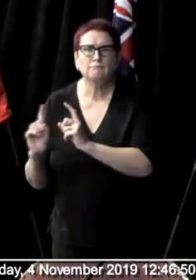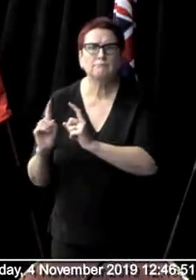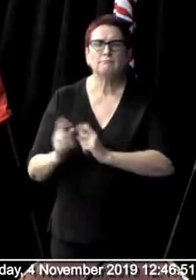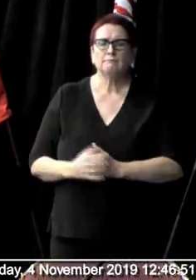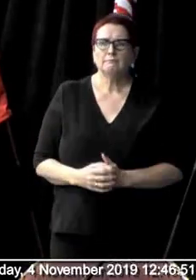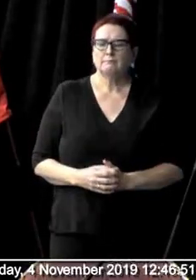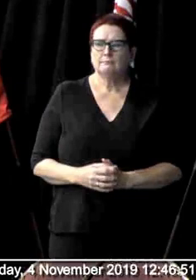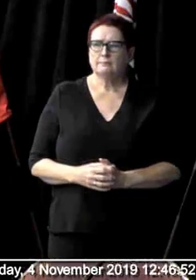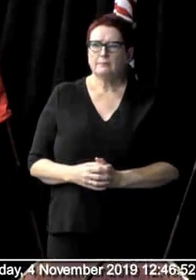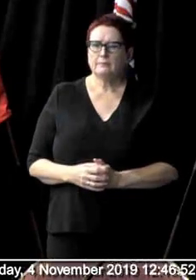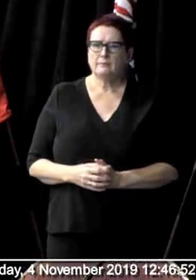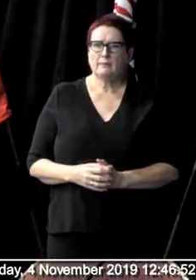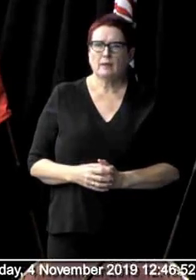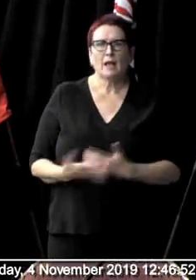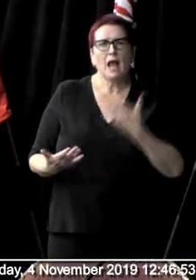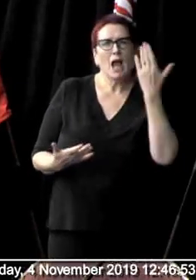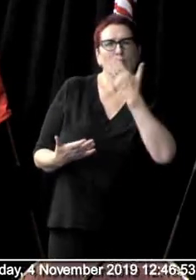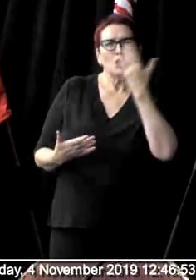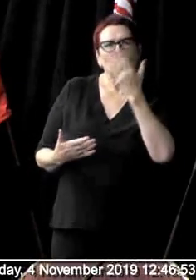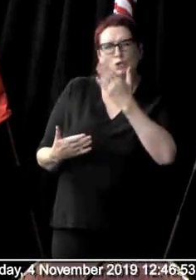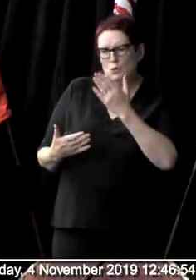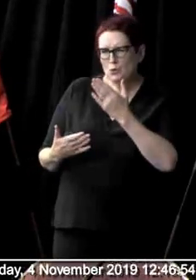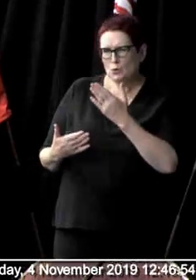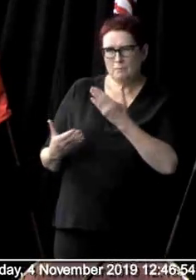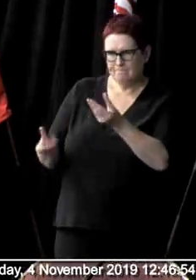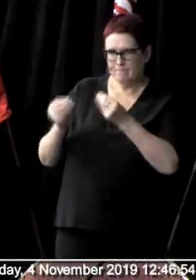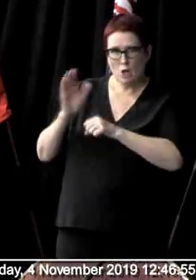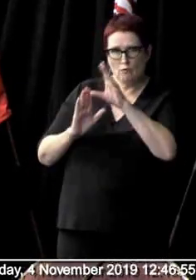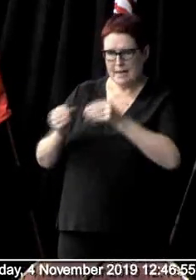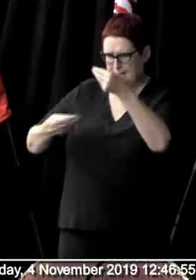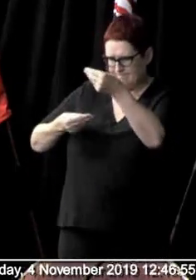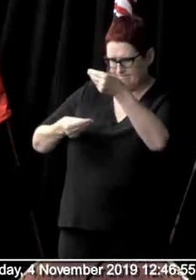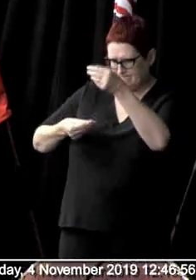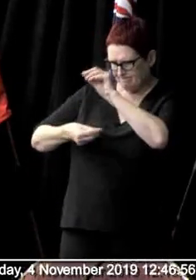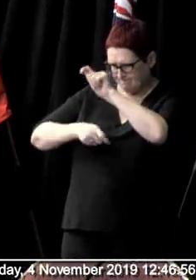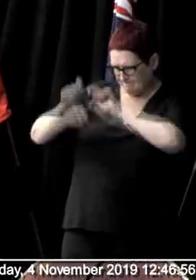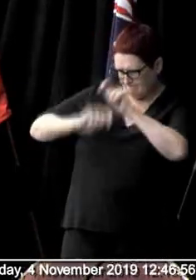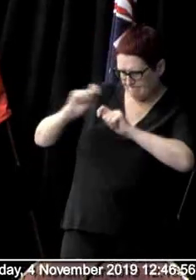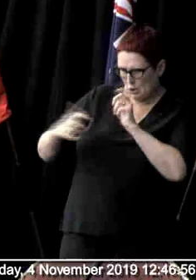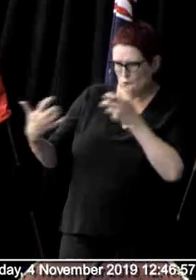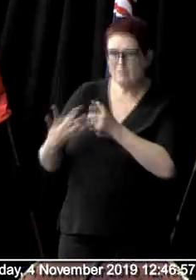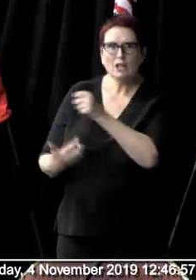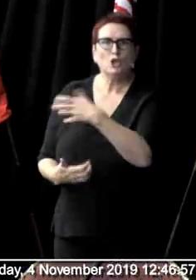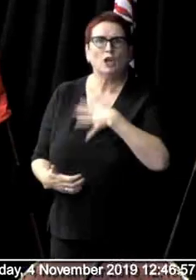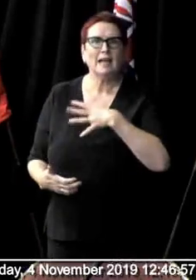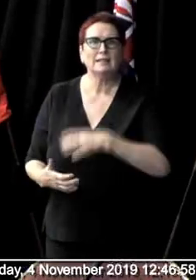just looking at the curriculum and differentiating it to her – her learning style and her needs. And...